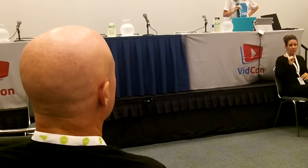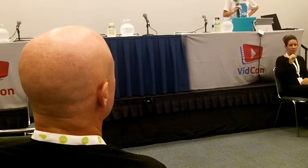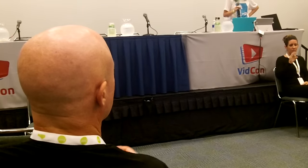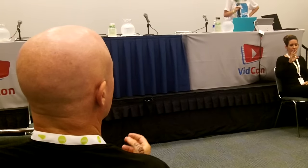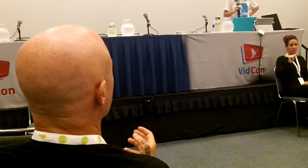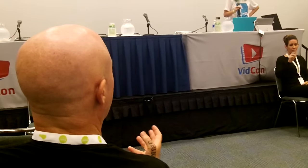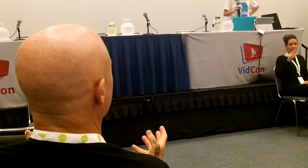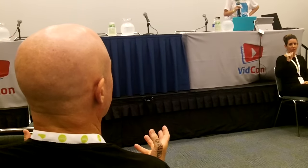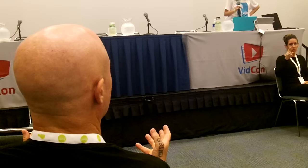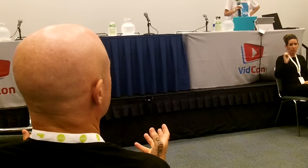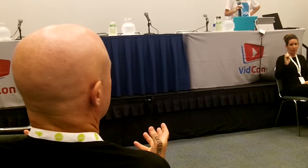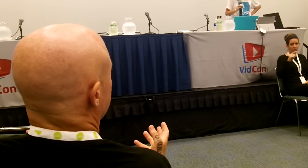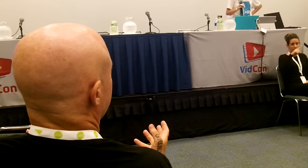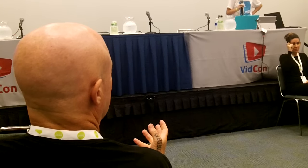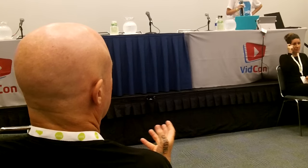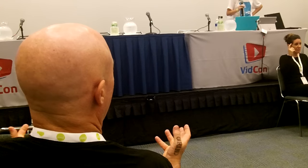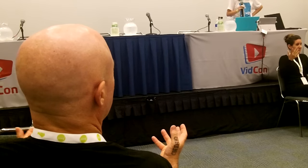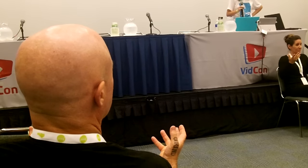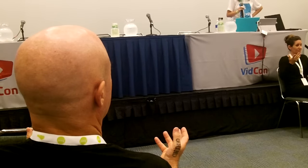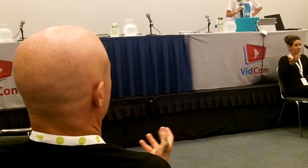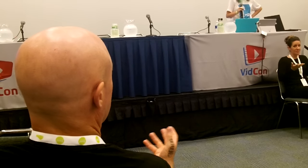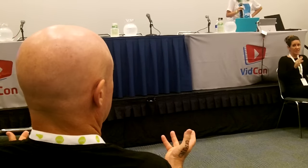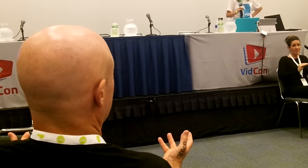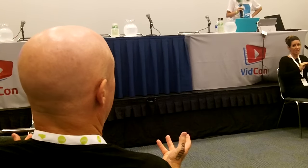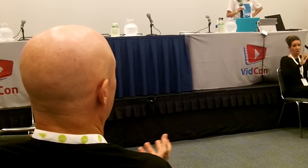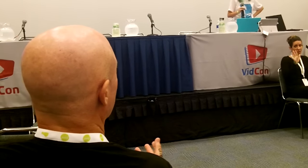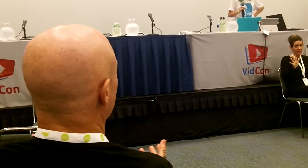I mean, you might've... it's obvious that it's not,